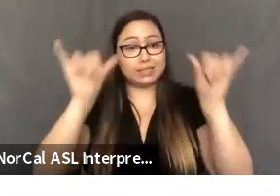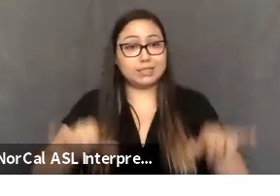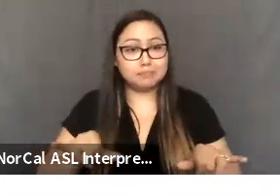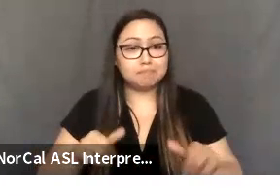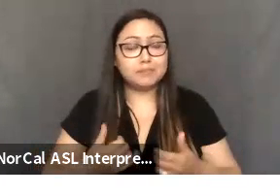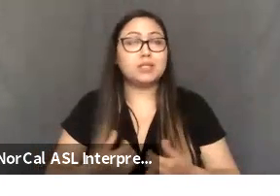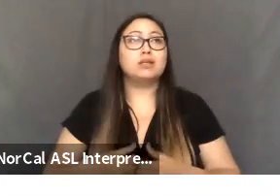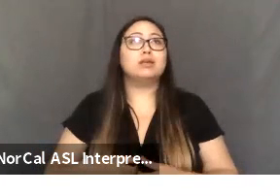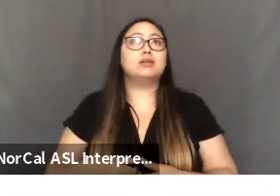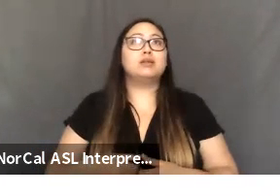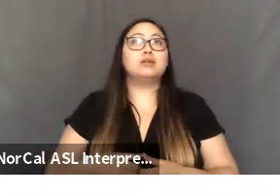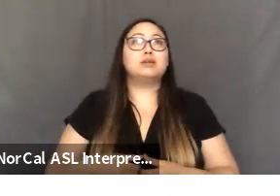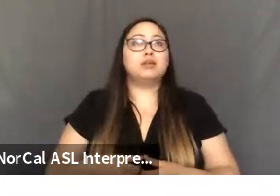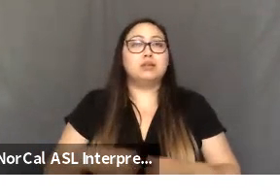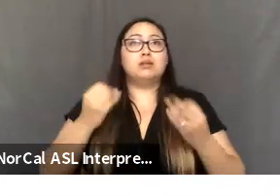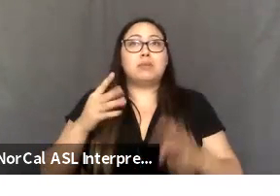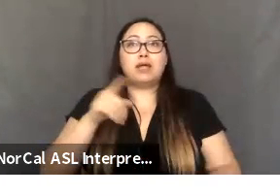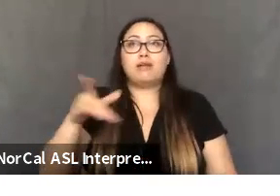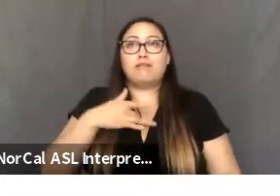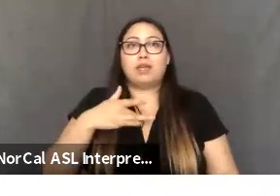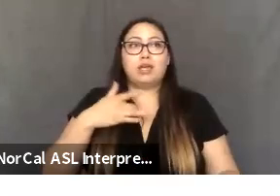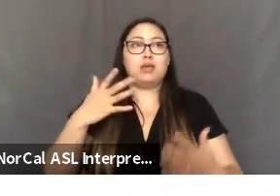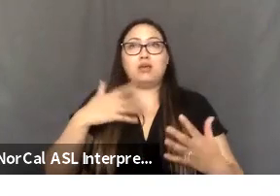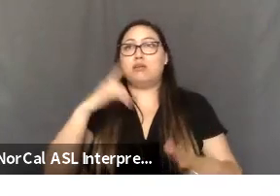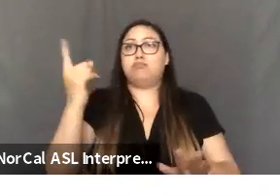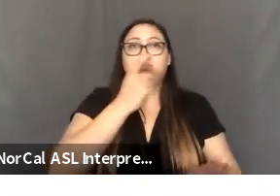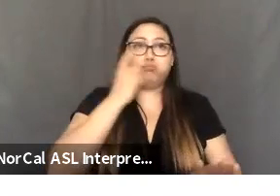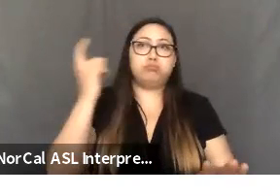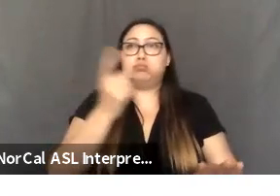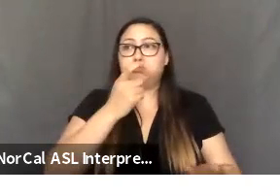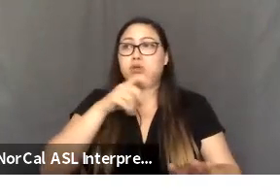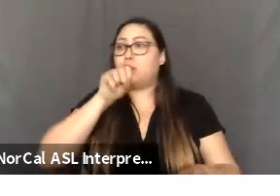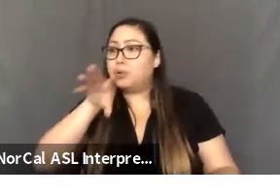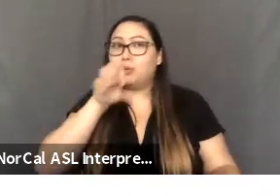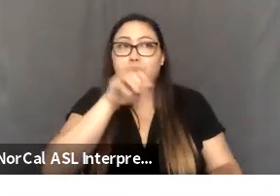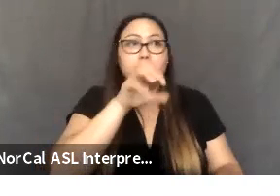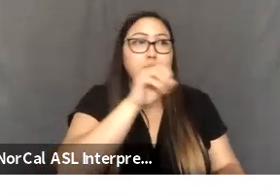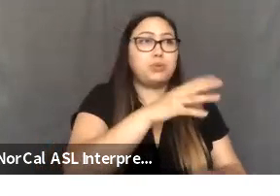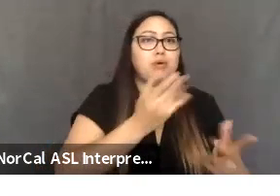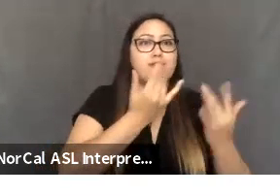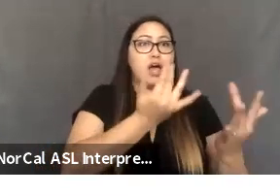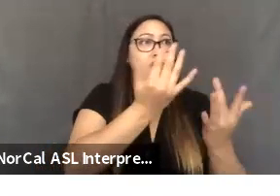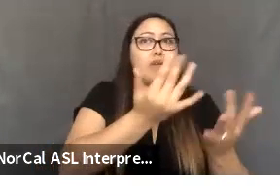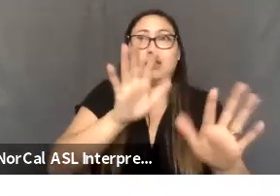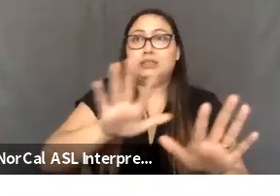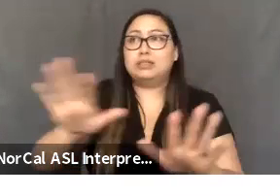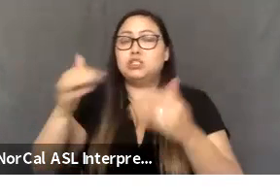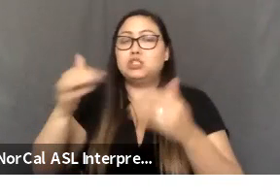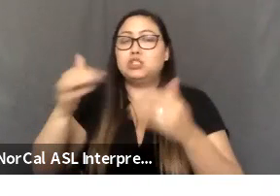though they were running around putting out fires, that they were because of a lack of funds and the